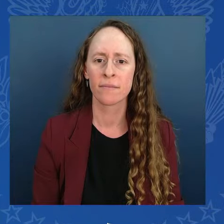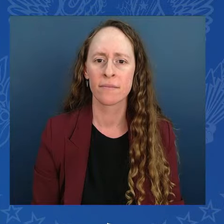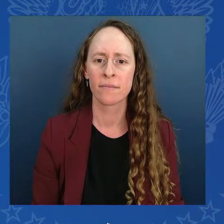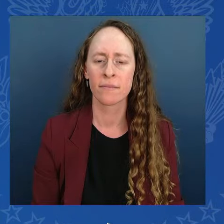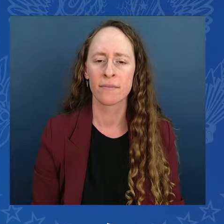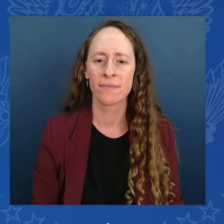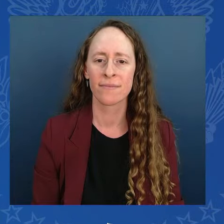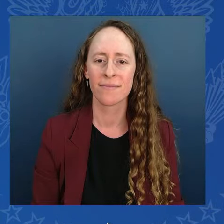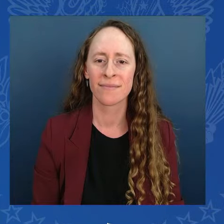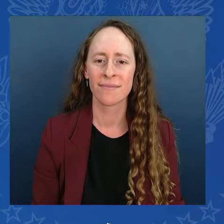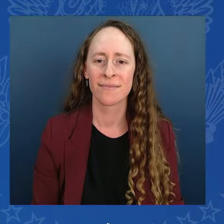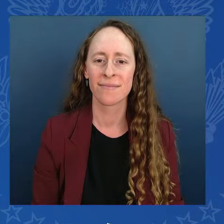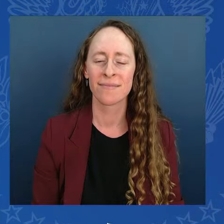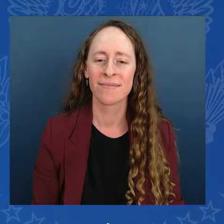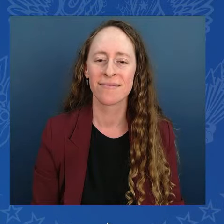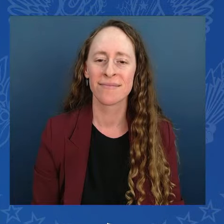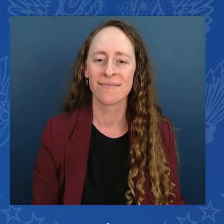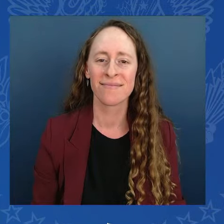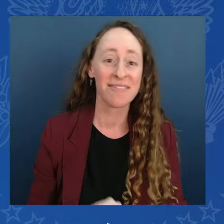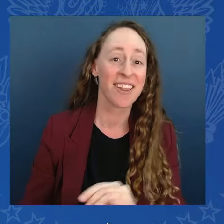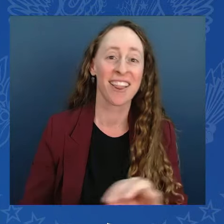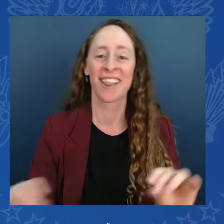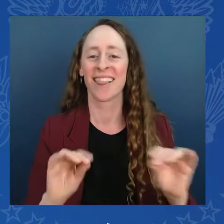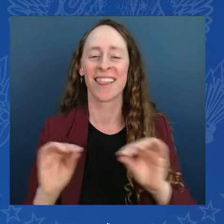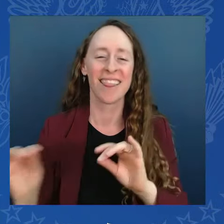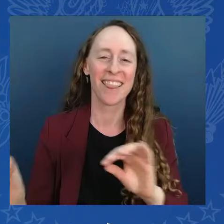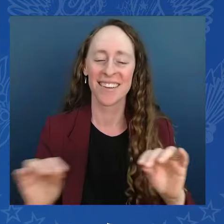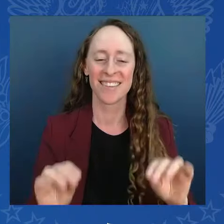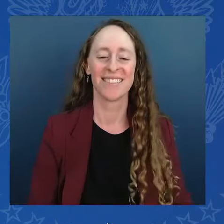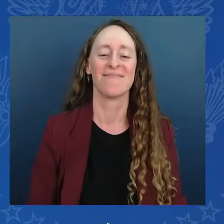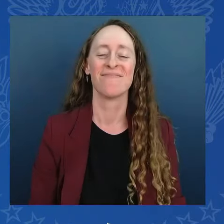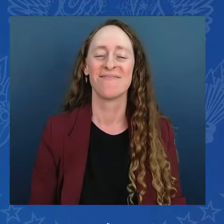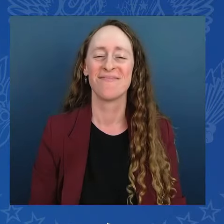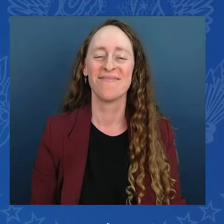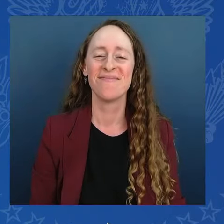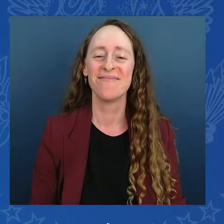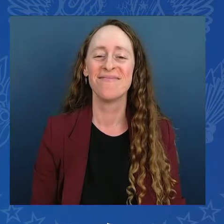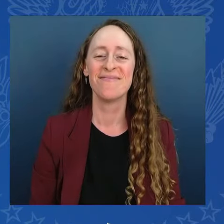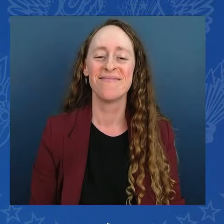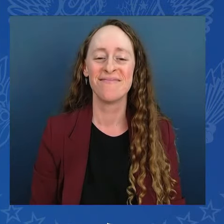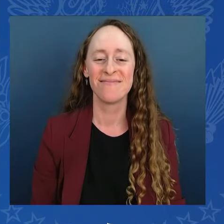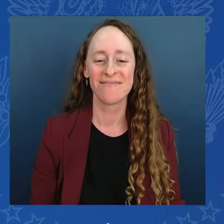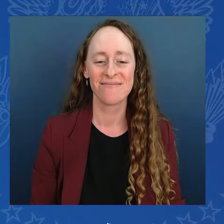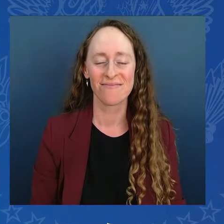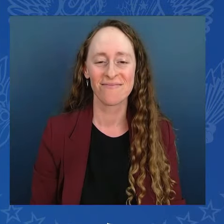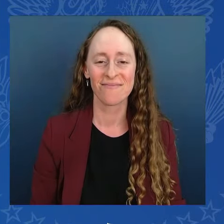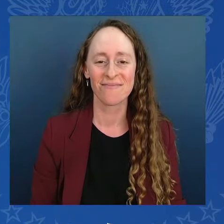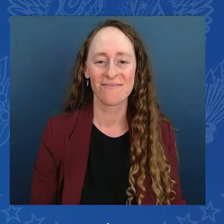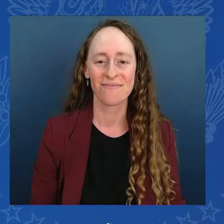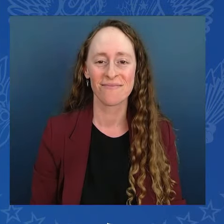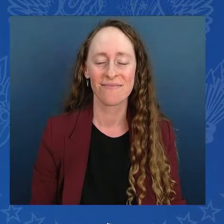of the cross.) I'm going to restrain my Irish side here.